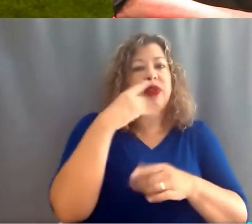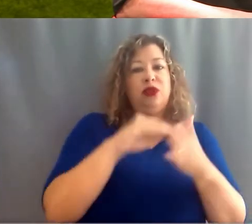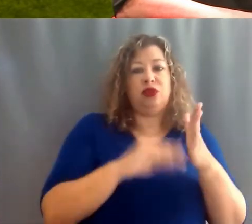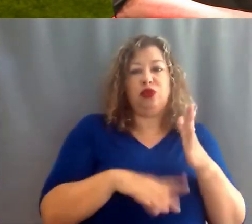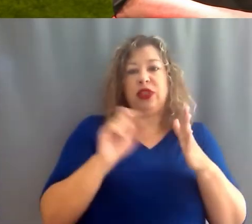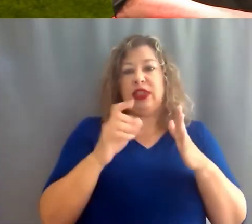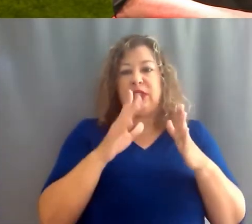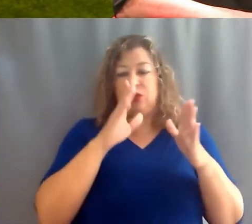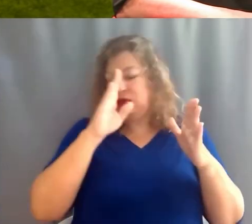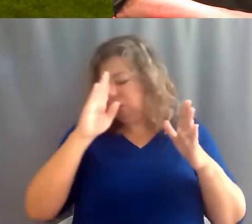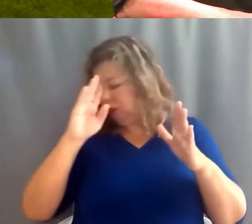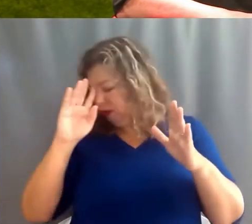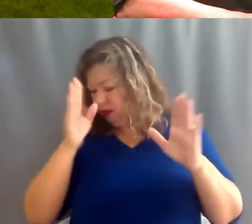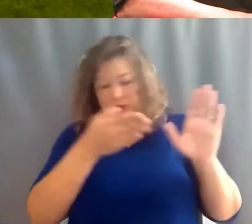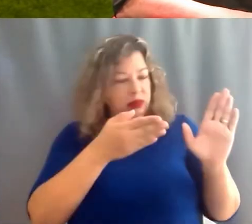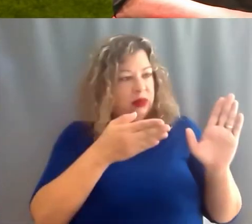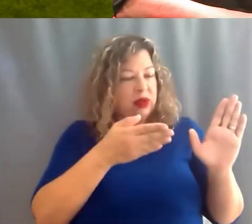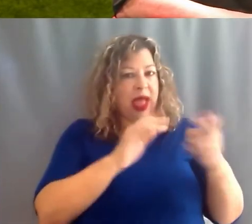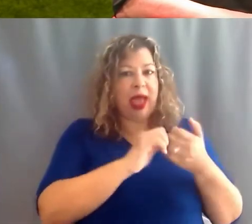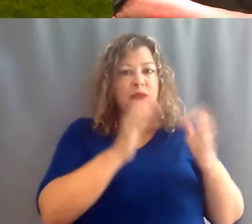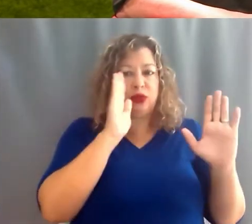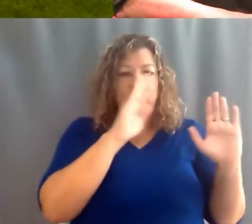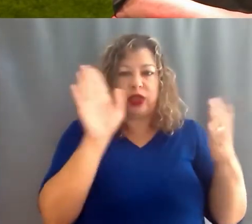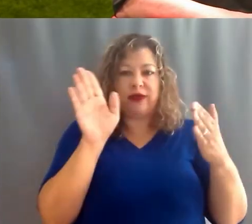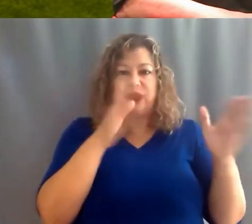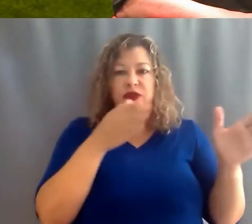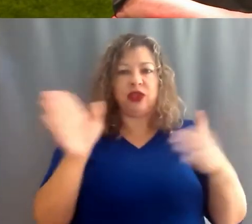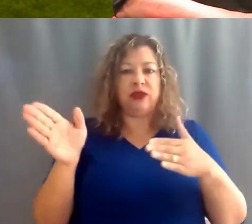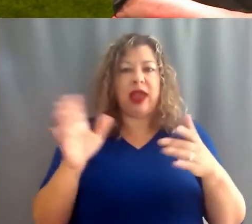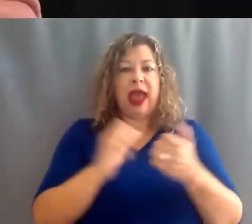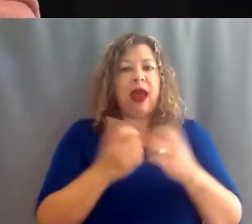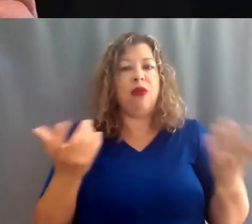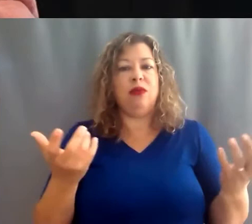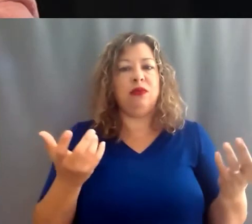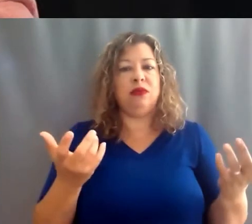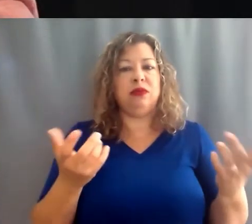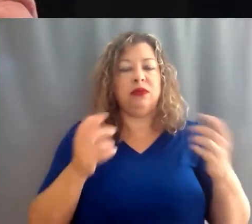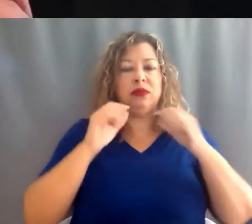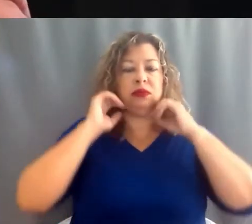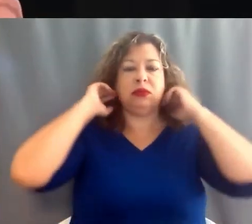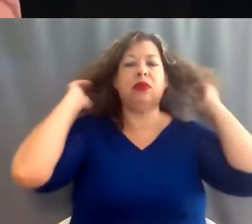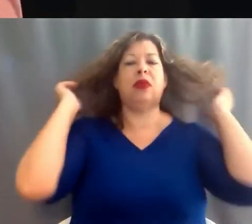direction and we need to go there with them? So essentially how does a teacher be malleable?